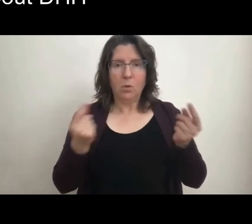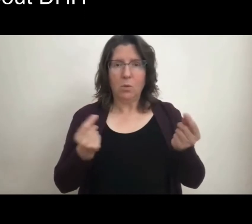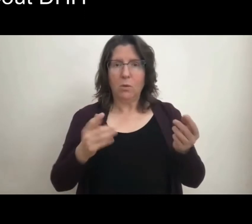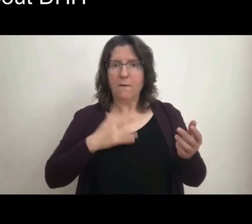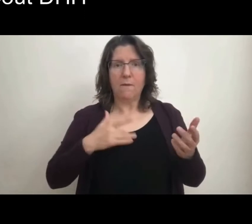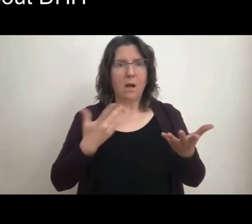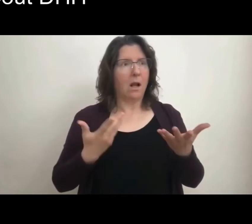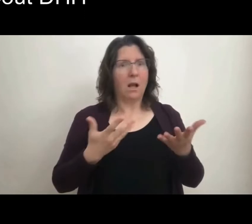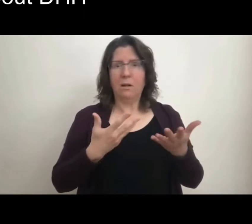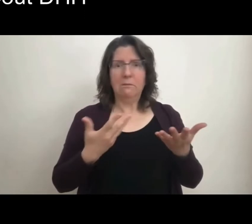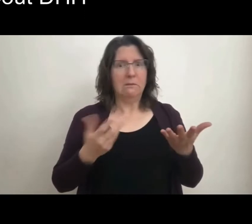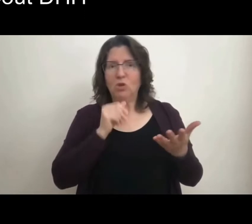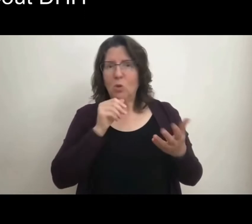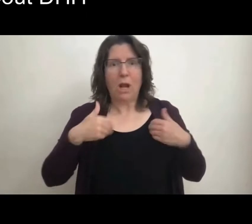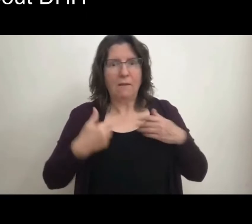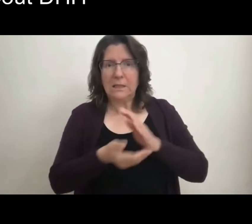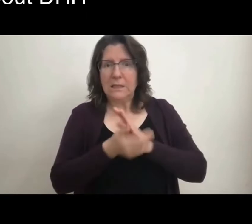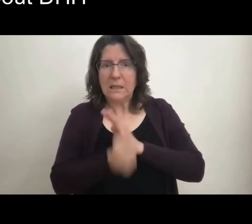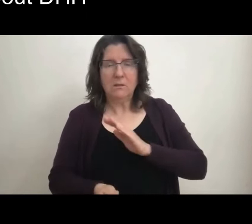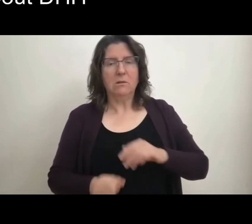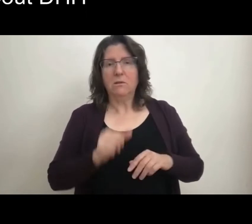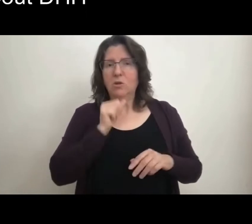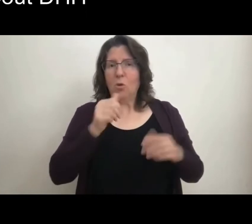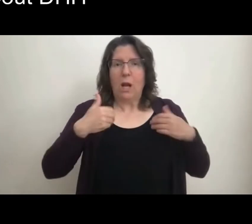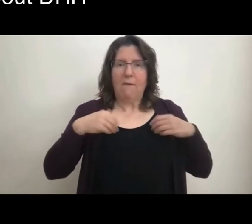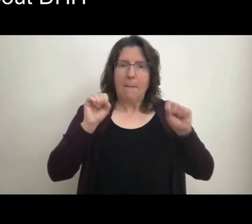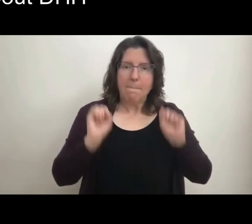I was at a loss. A complete loss!